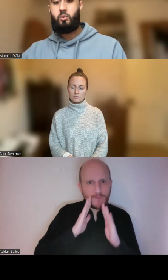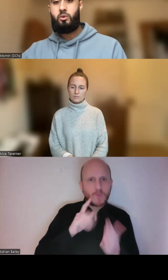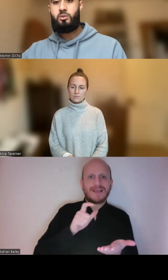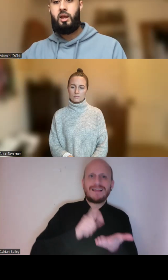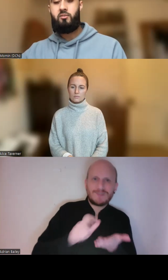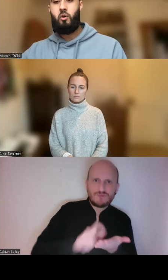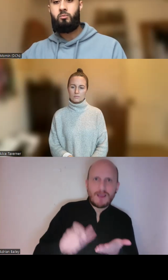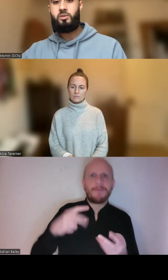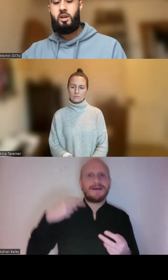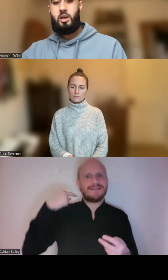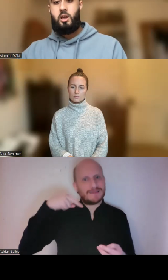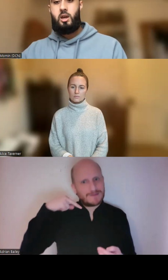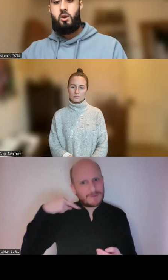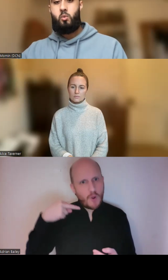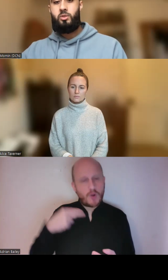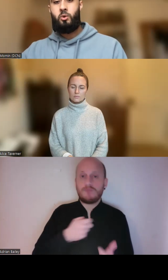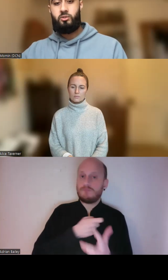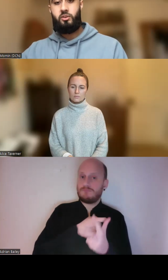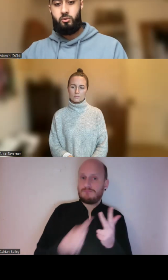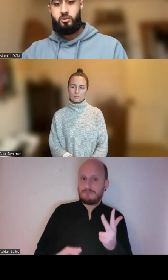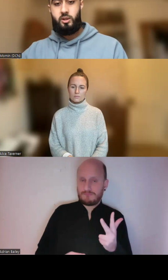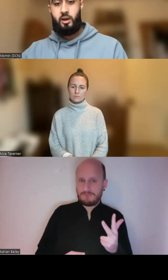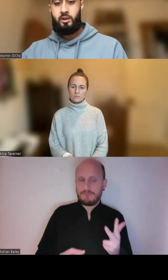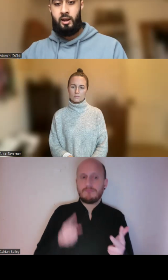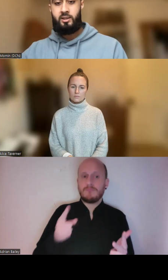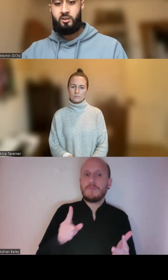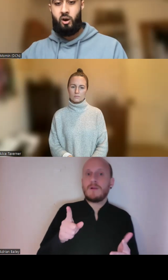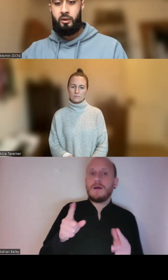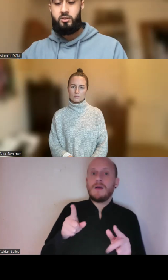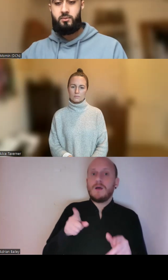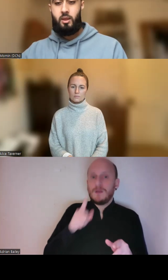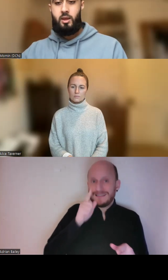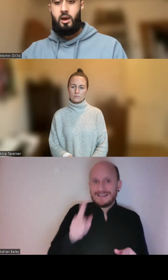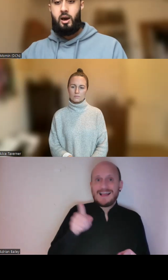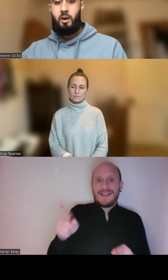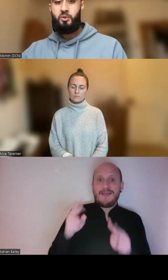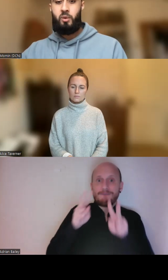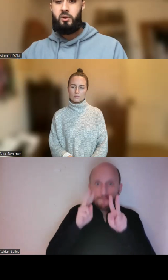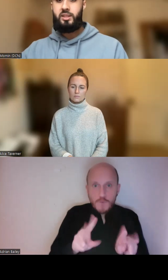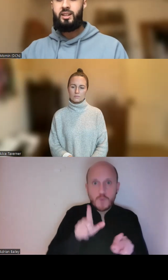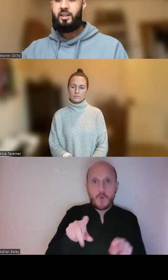With those platforms, with those views and likes and comments you might be thinking